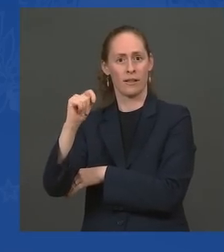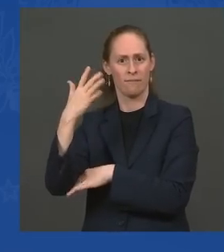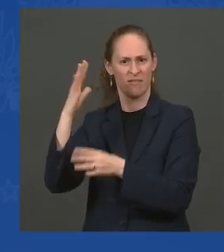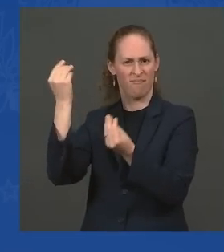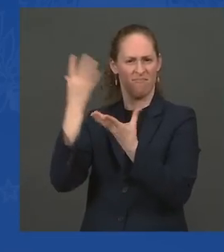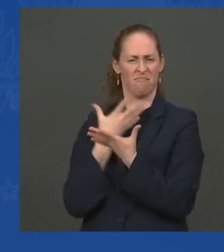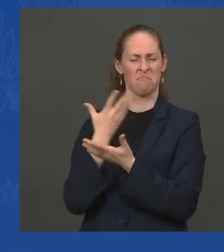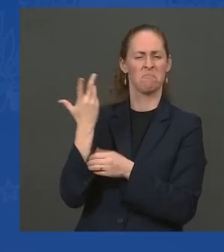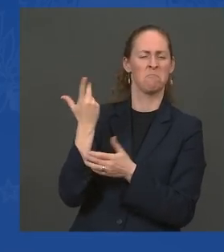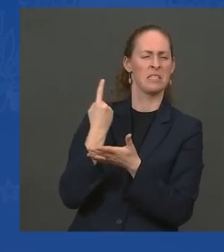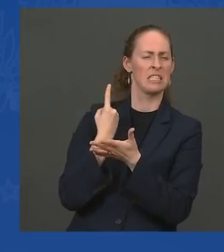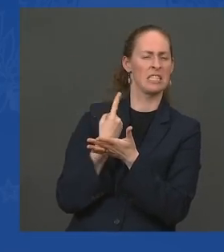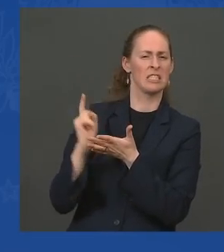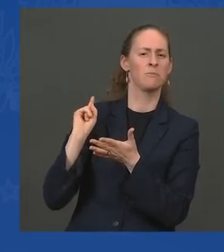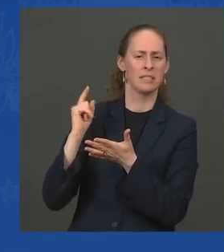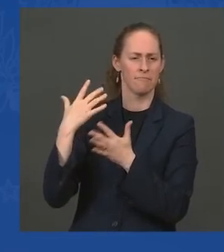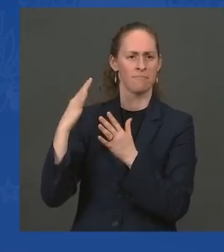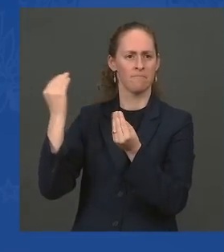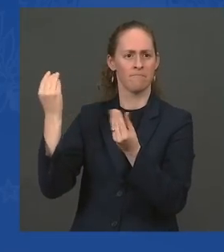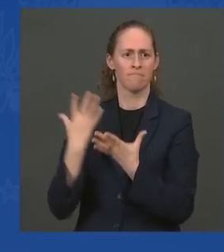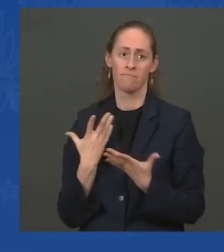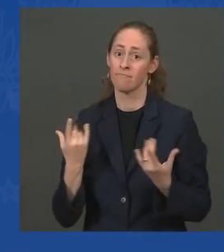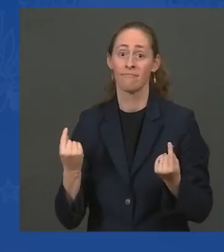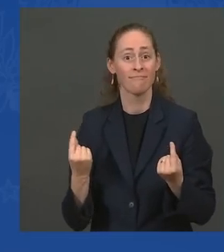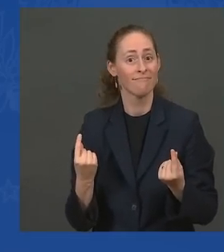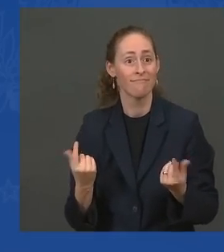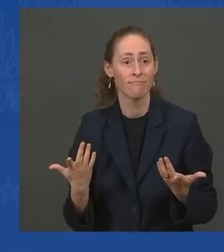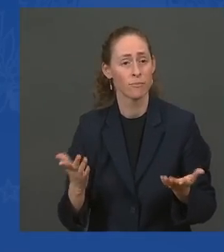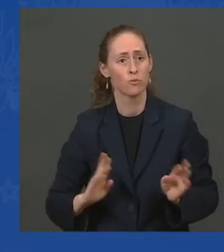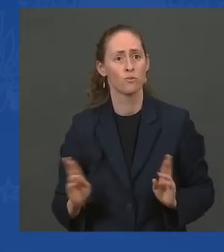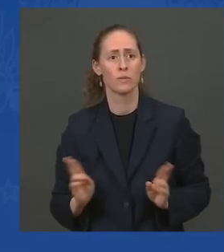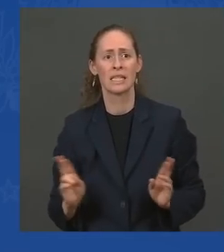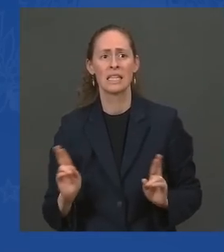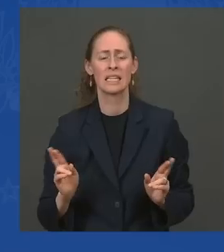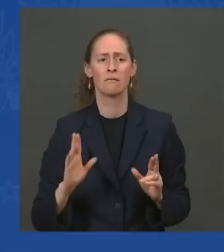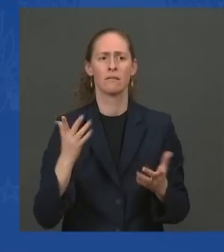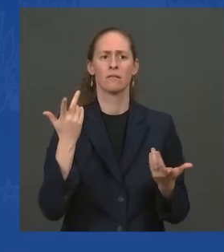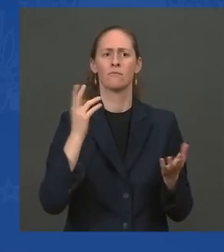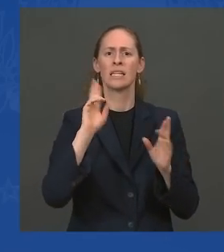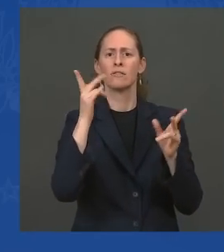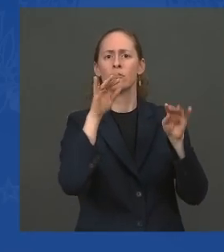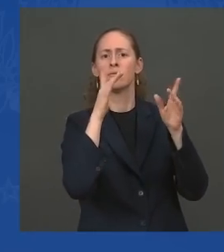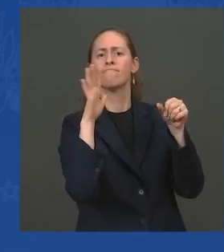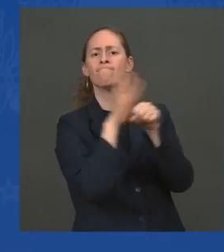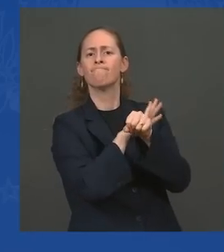that they're stocked up for the holiday season, their inventories are up, and they'll have all the toys, food, and other items